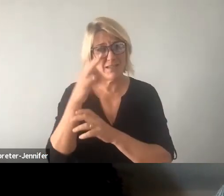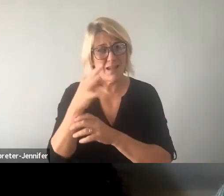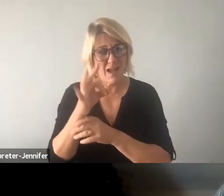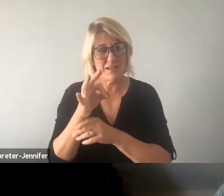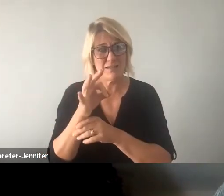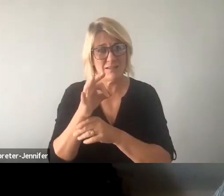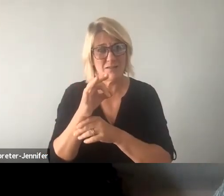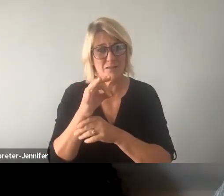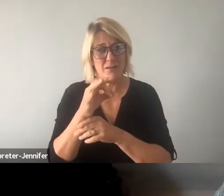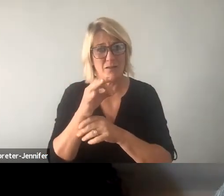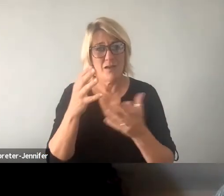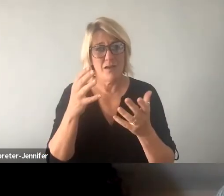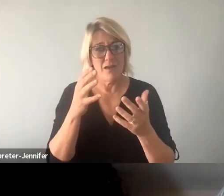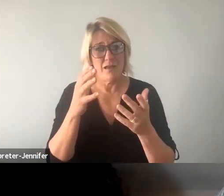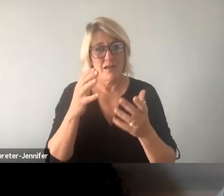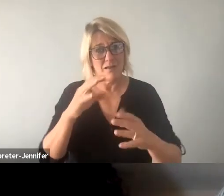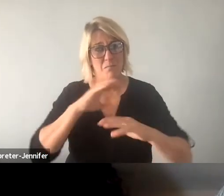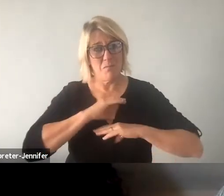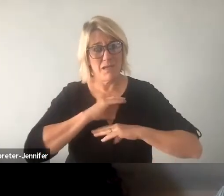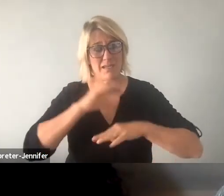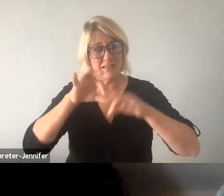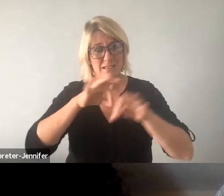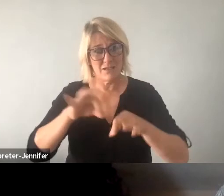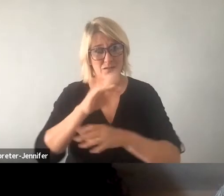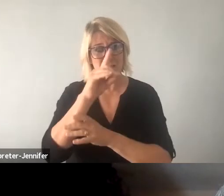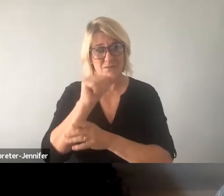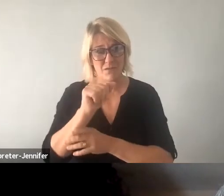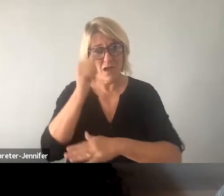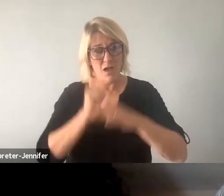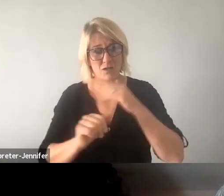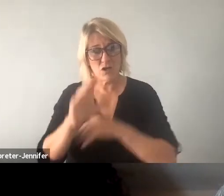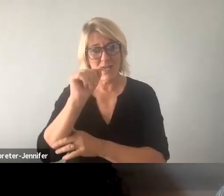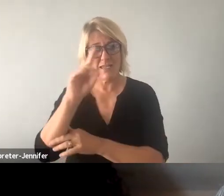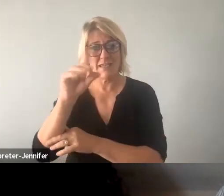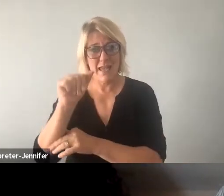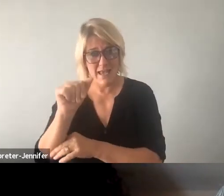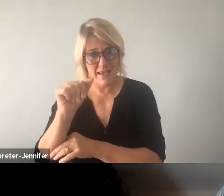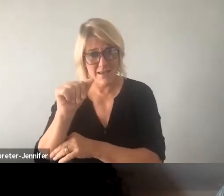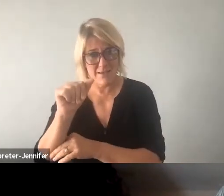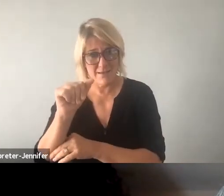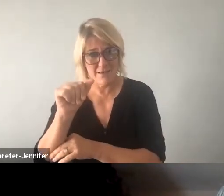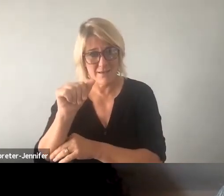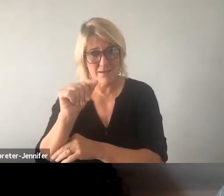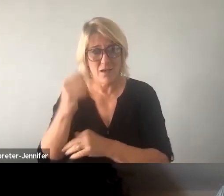have seen since the pandemic started is, you know, does COVID-19 or long